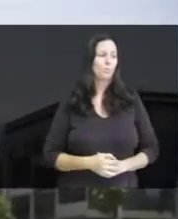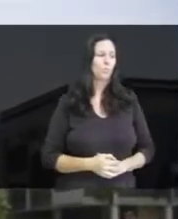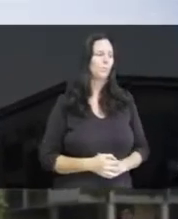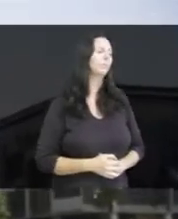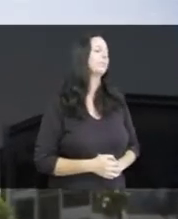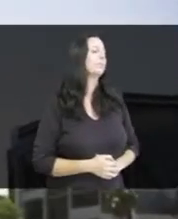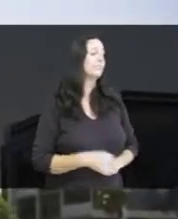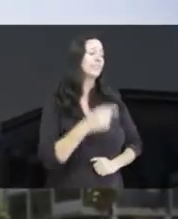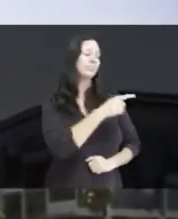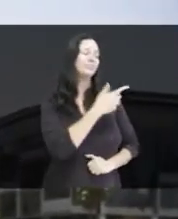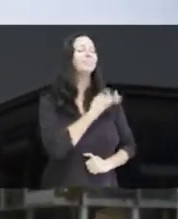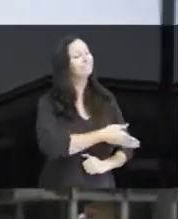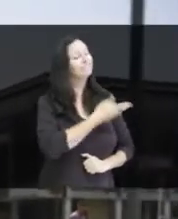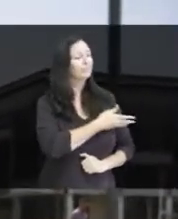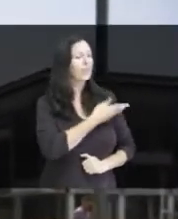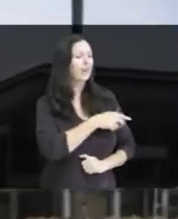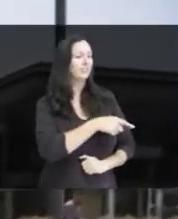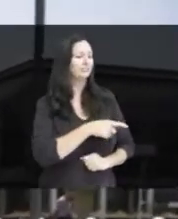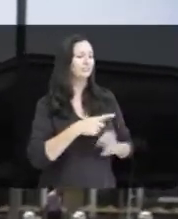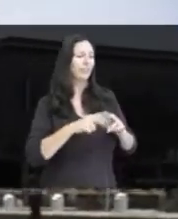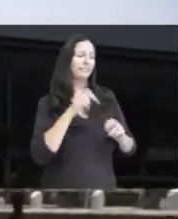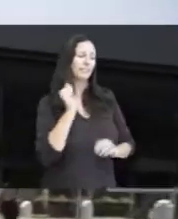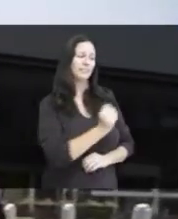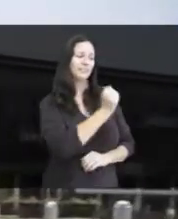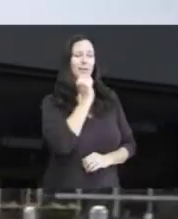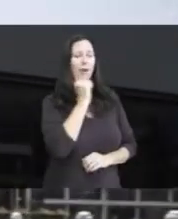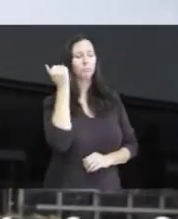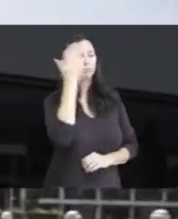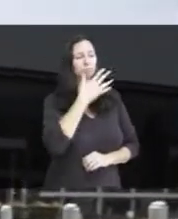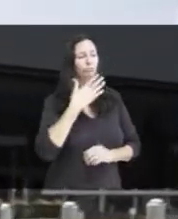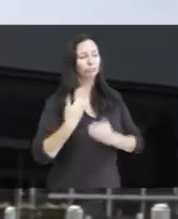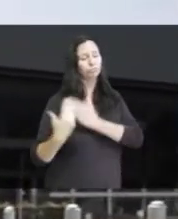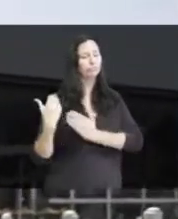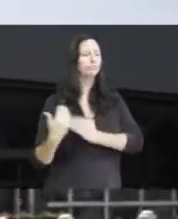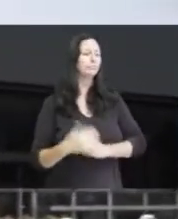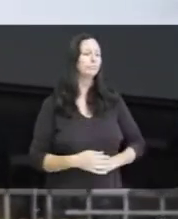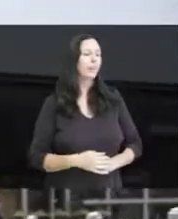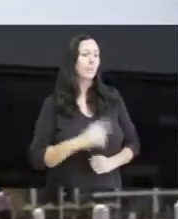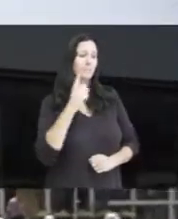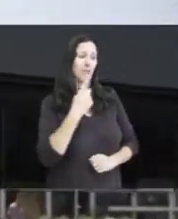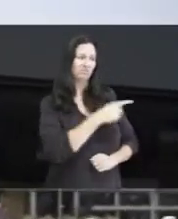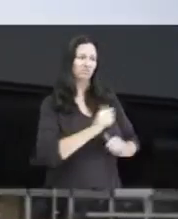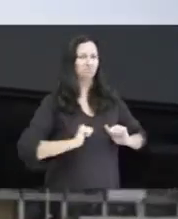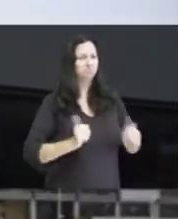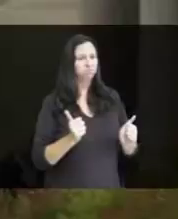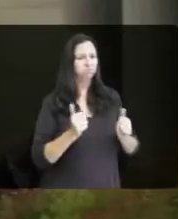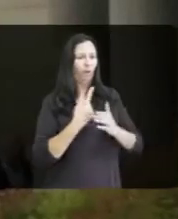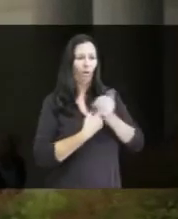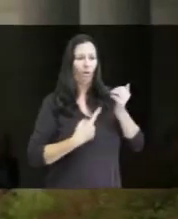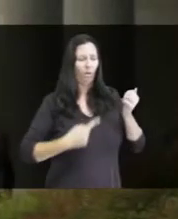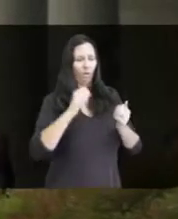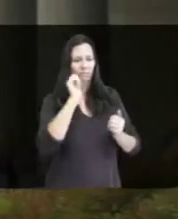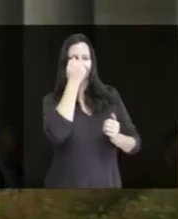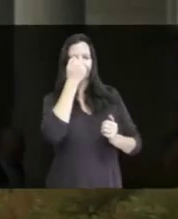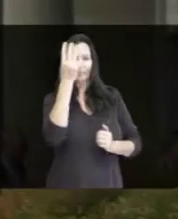I don't want to fit the stereotype. I just want to get out and have a go. He's proud of his Indigenous heritage, but he's shocked